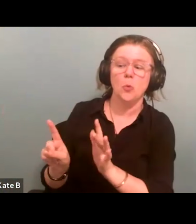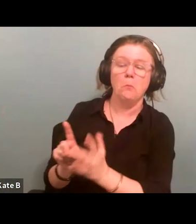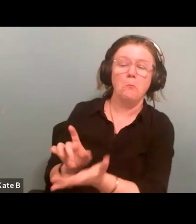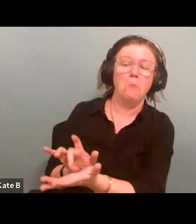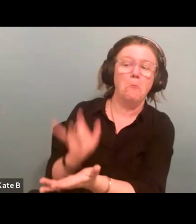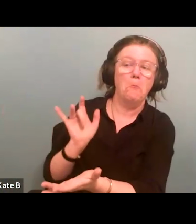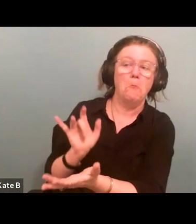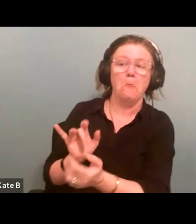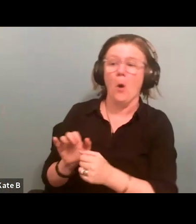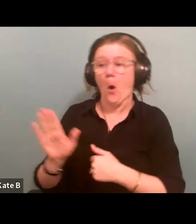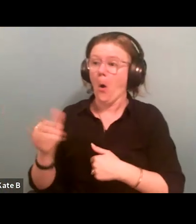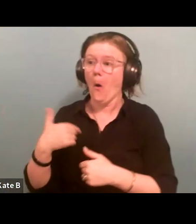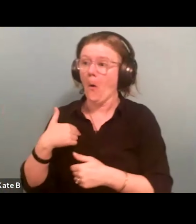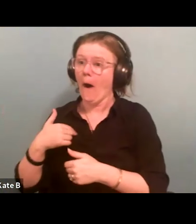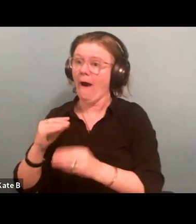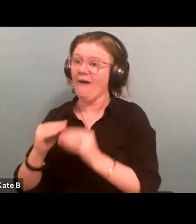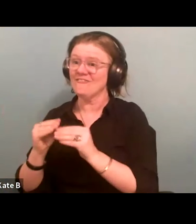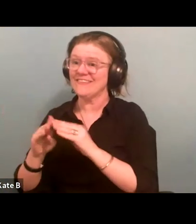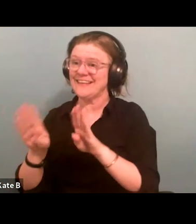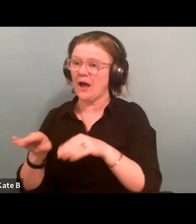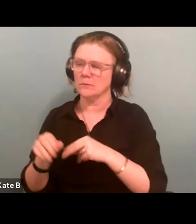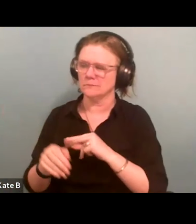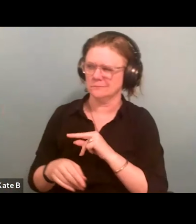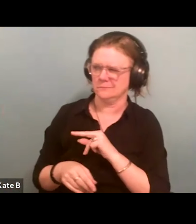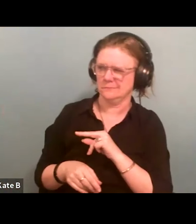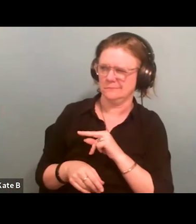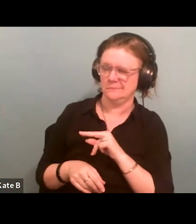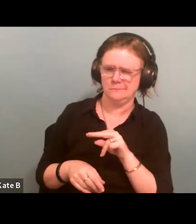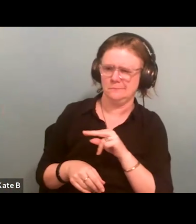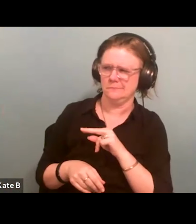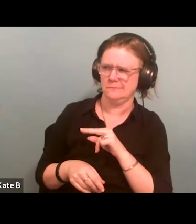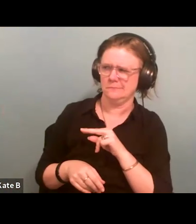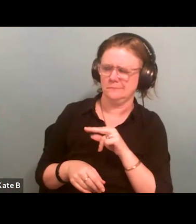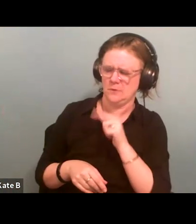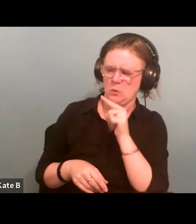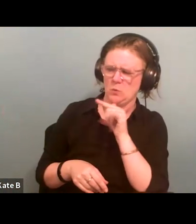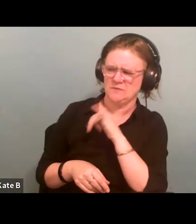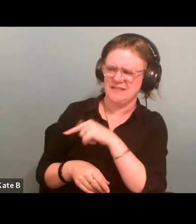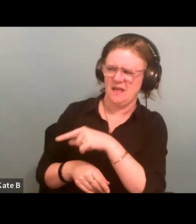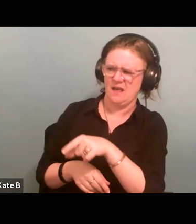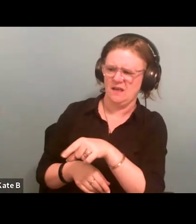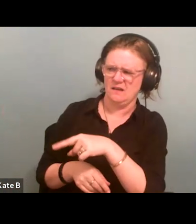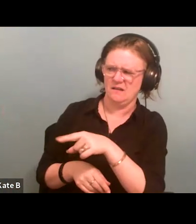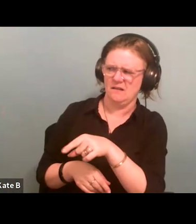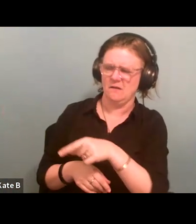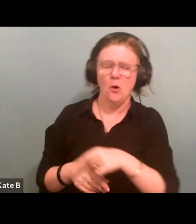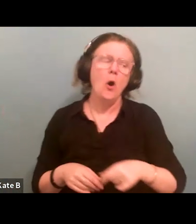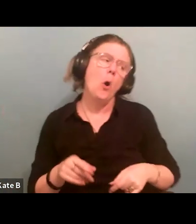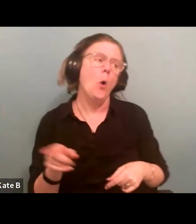So when there is a new, quote unquote, "friend" that is isolating an older adult, that's also red flag.